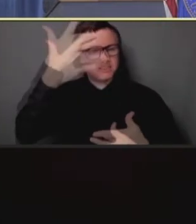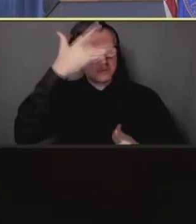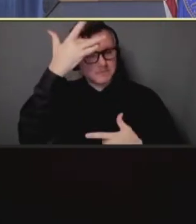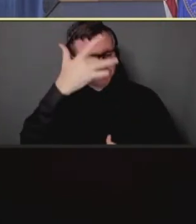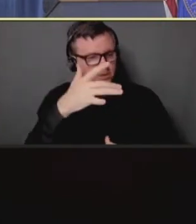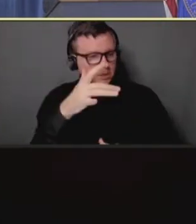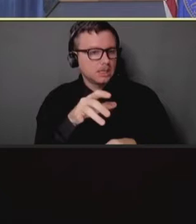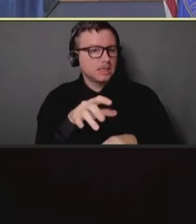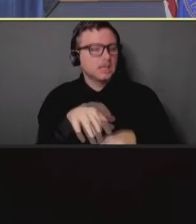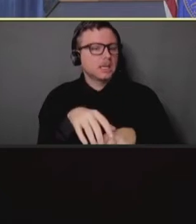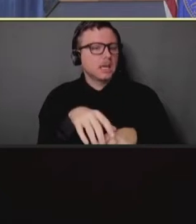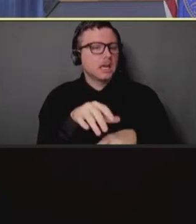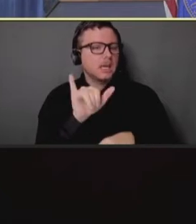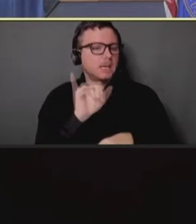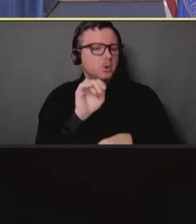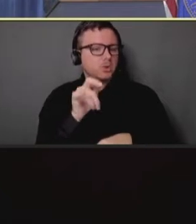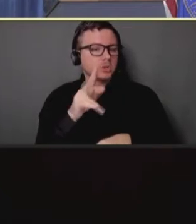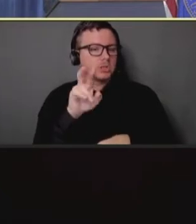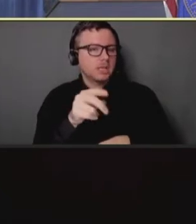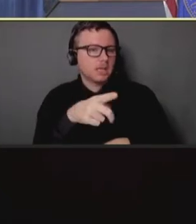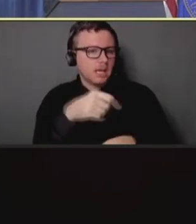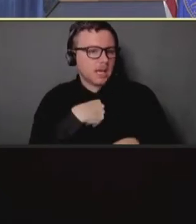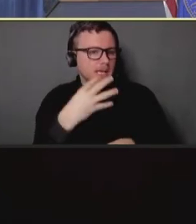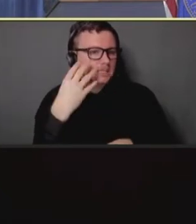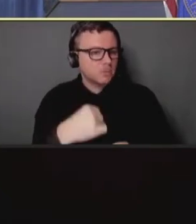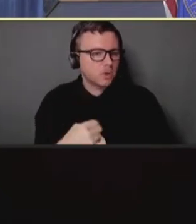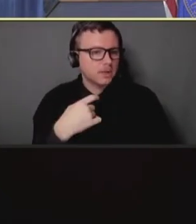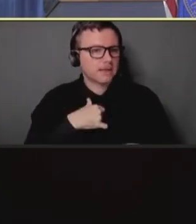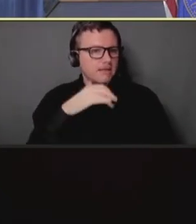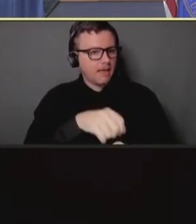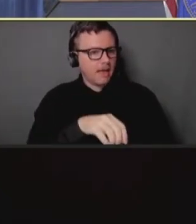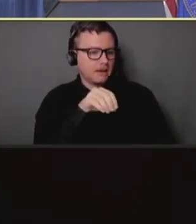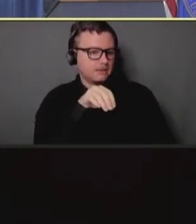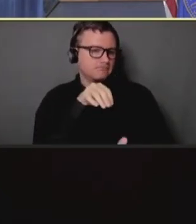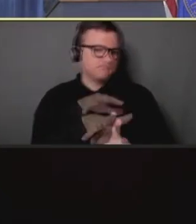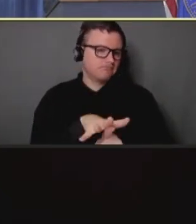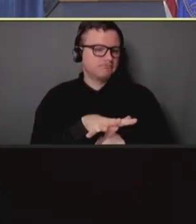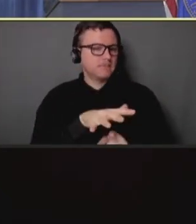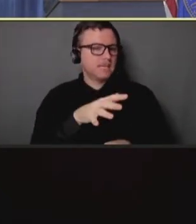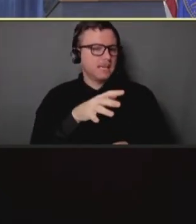So, that dogma was the basis of a lot of hype.